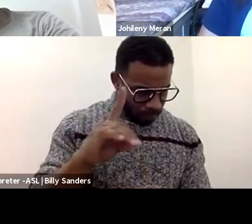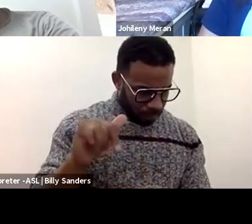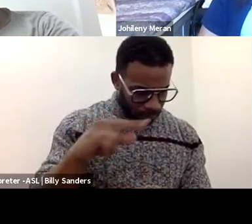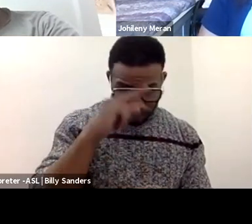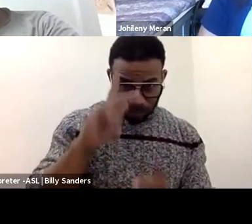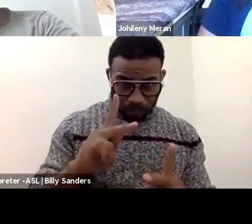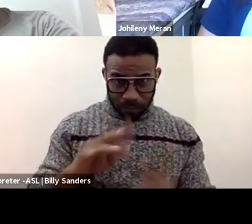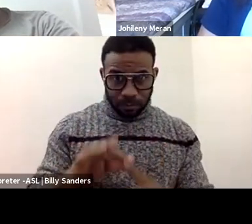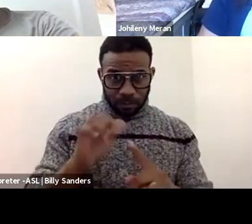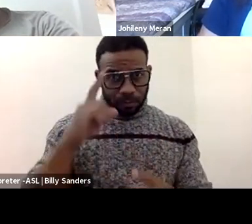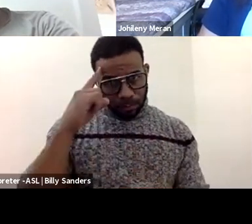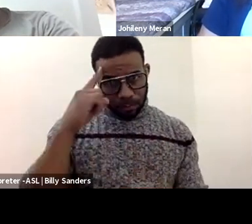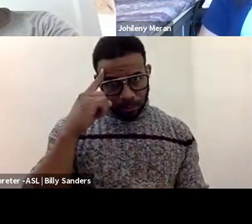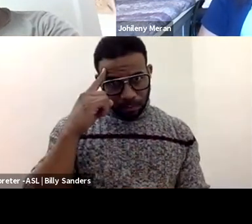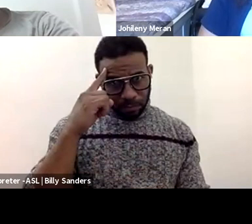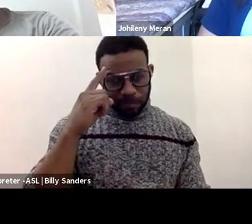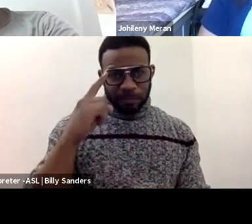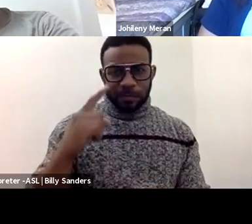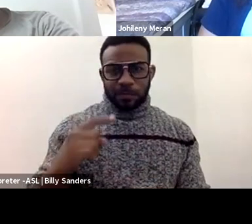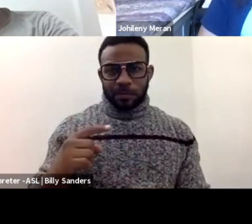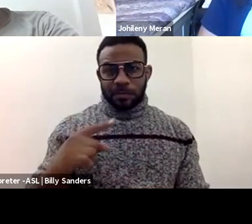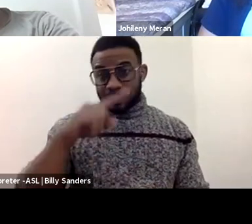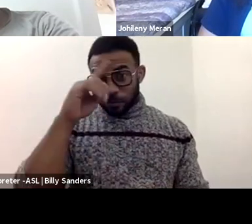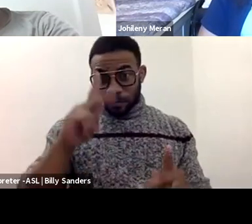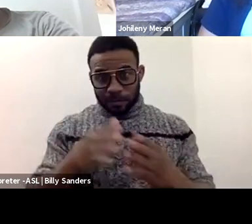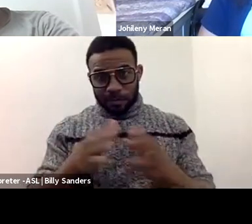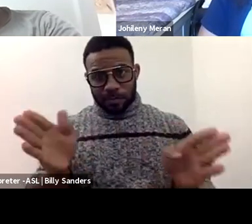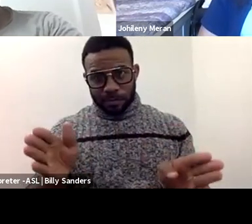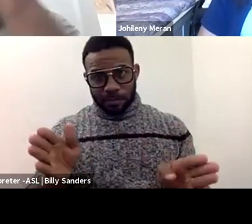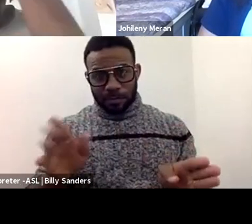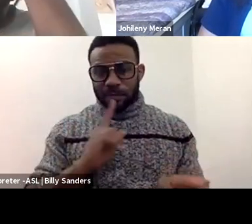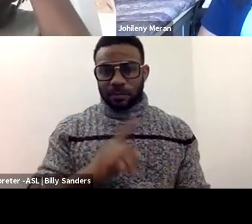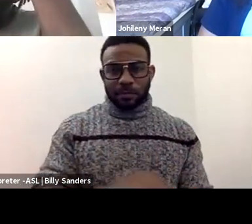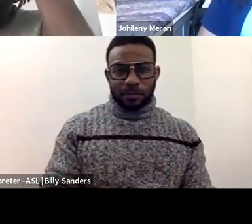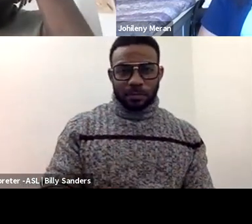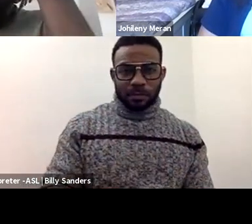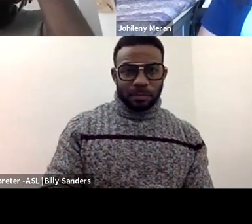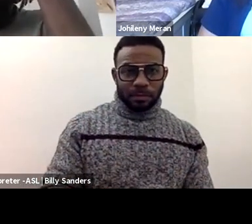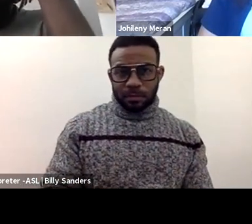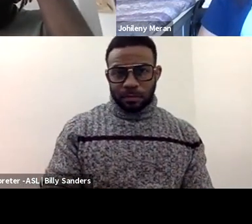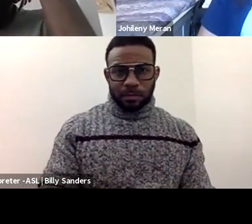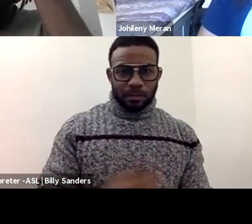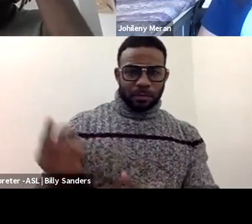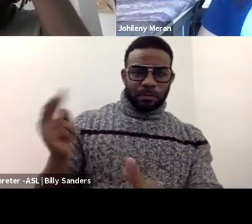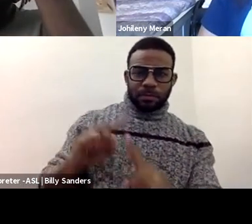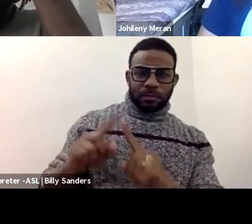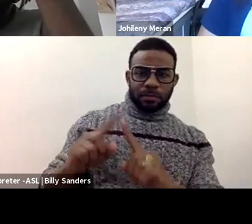particular, I think Black people in general tend to be viewed as like a stronger or like